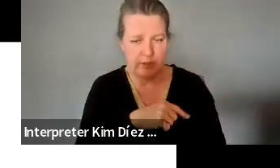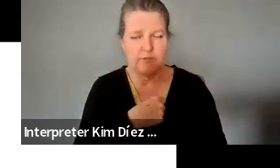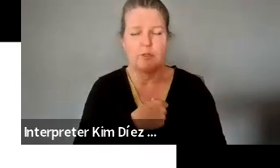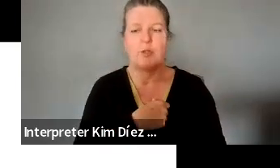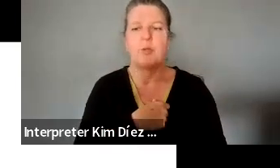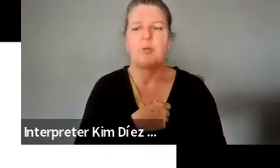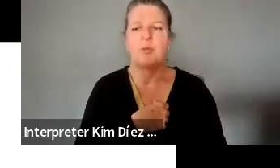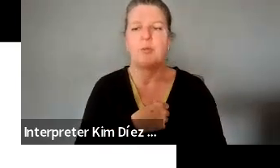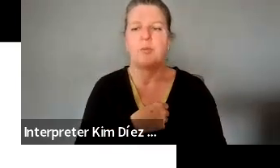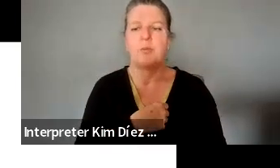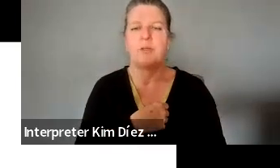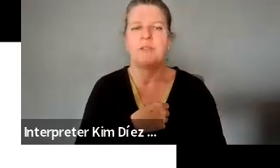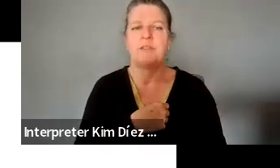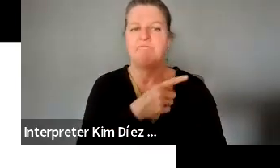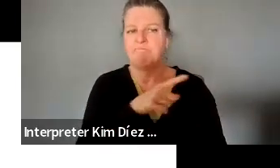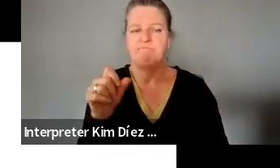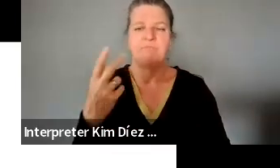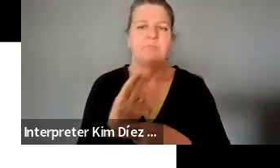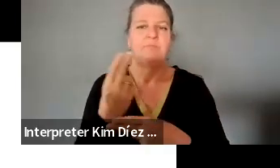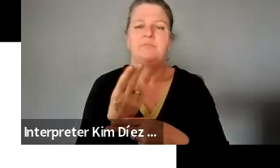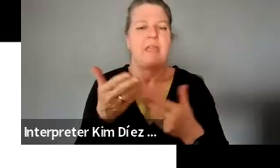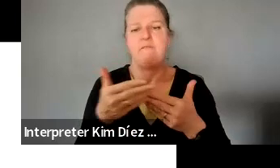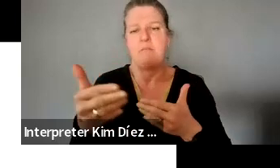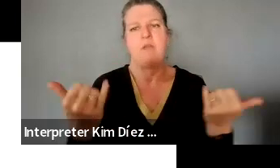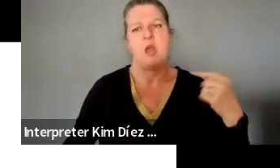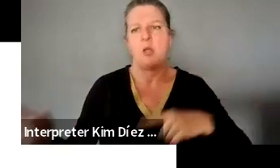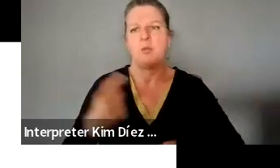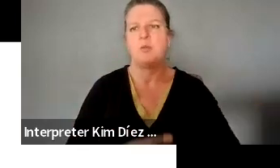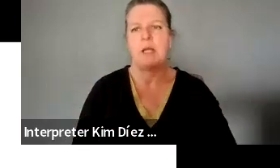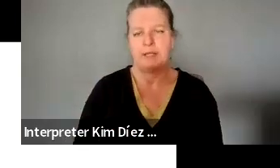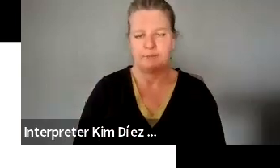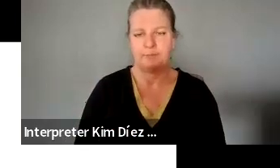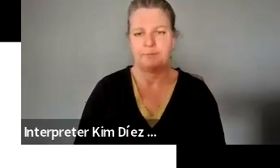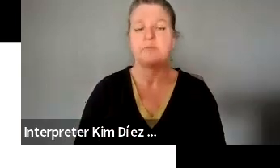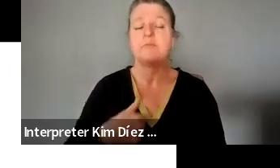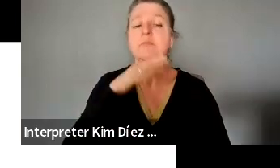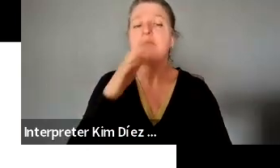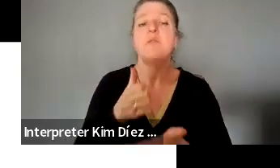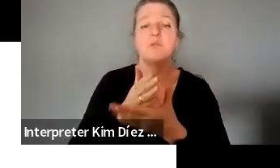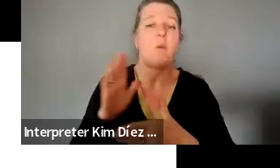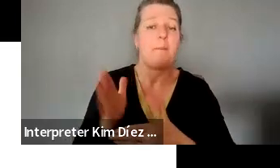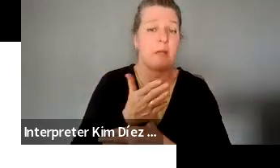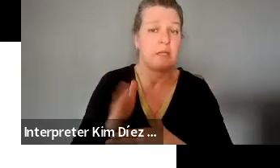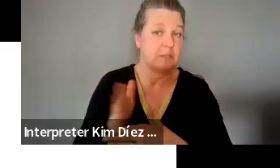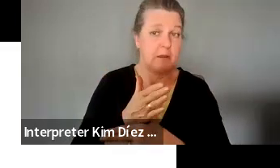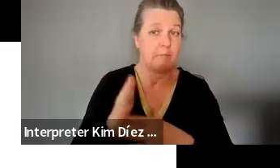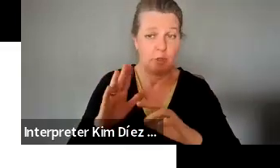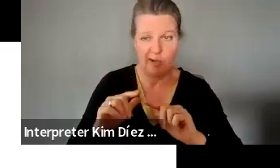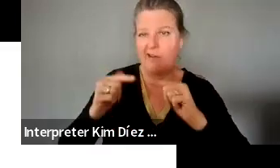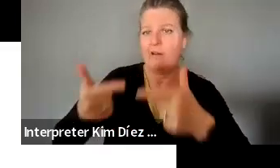that you can use even beyond today. And so I am gonna stop sharing and let Alex and Connor take over.